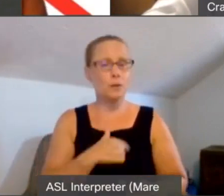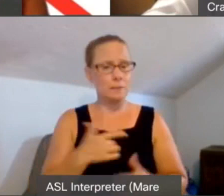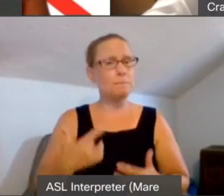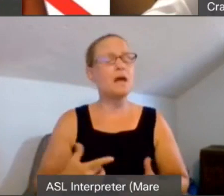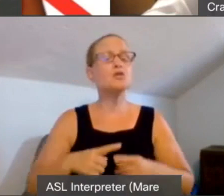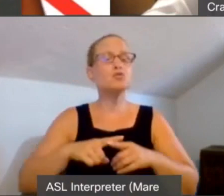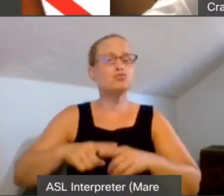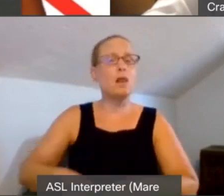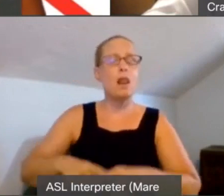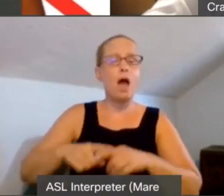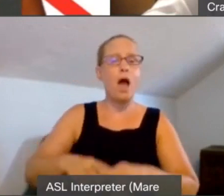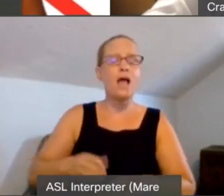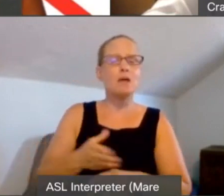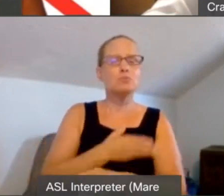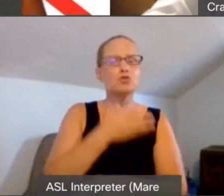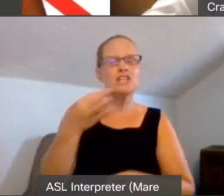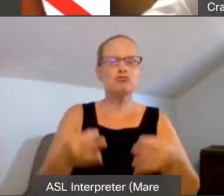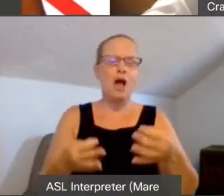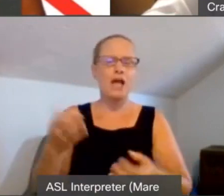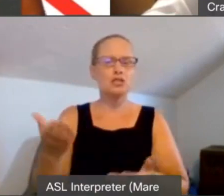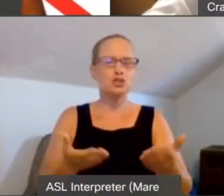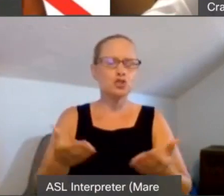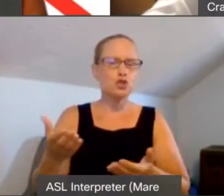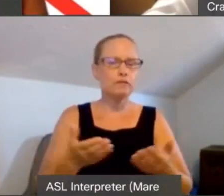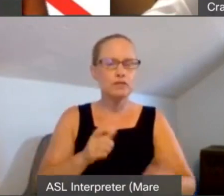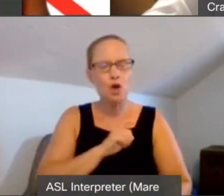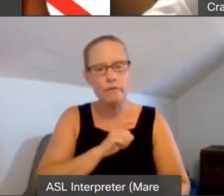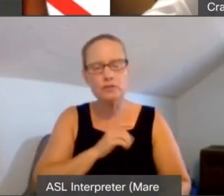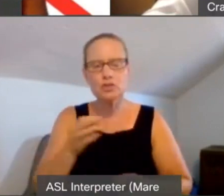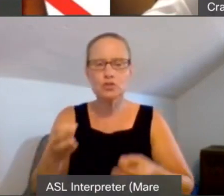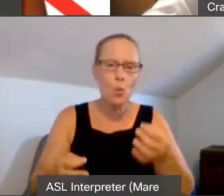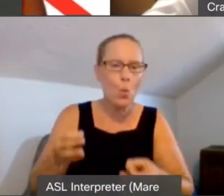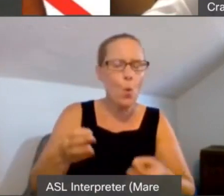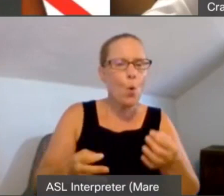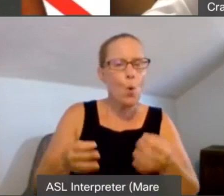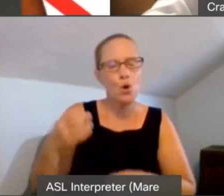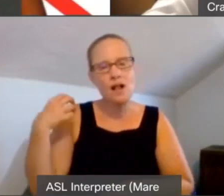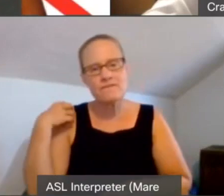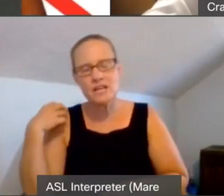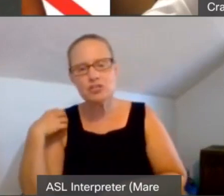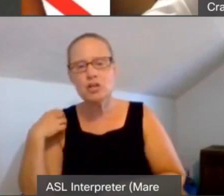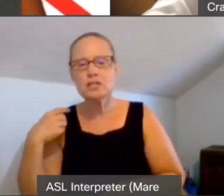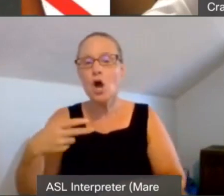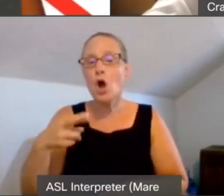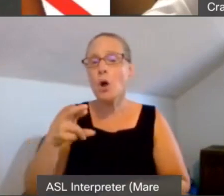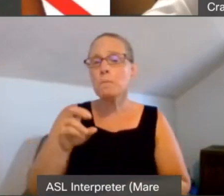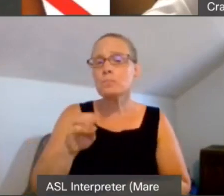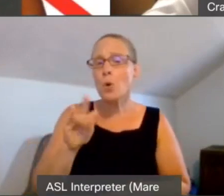on pre-trial services officers, court officials, probation officers to do the frontline screenings